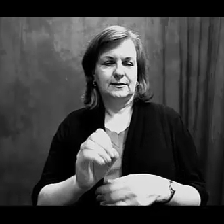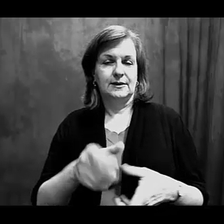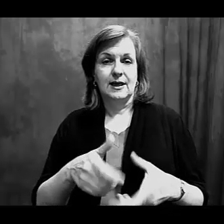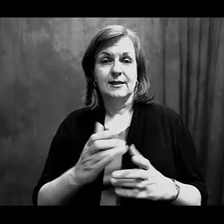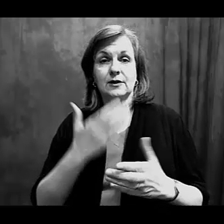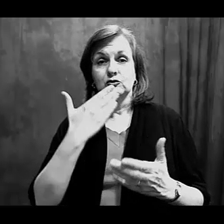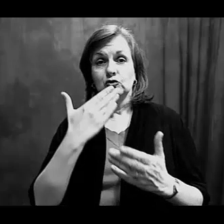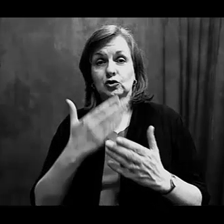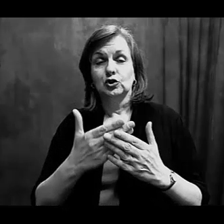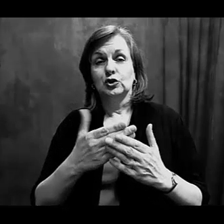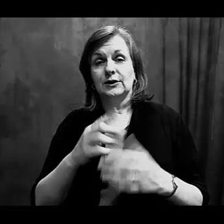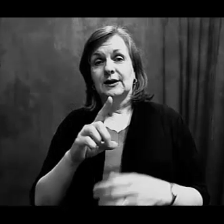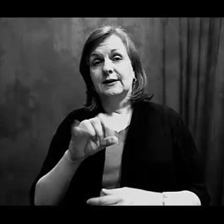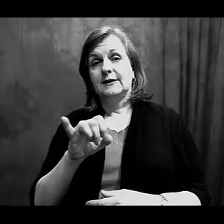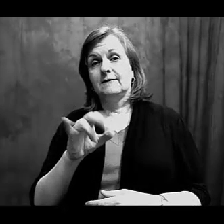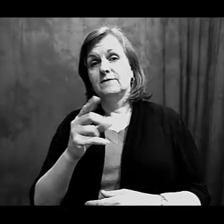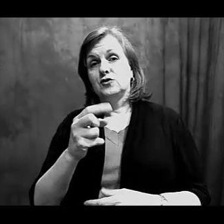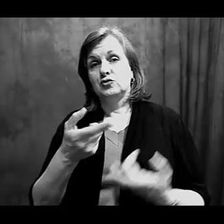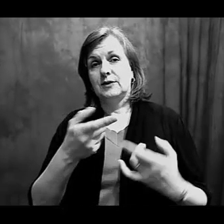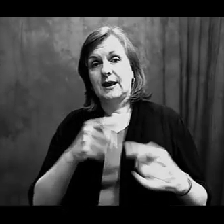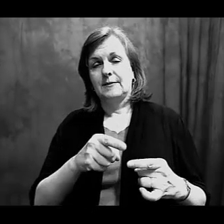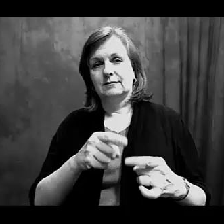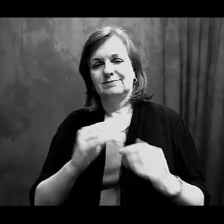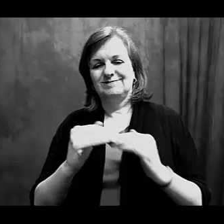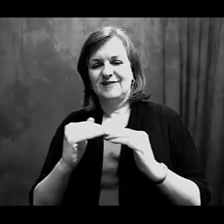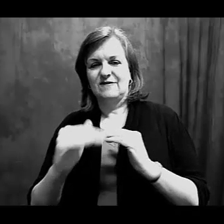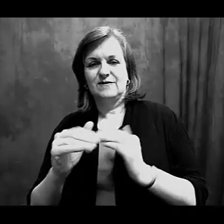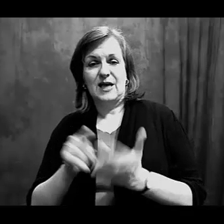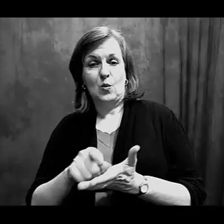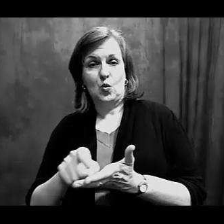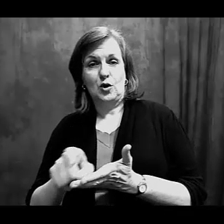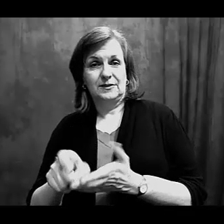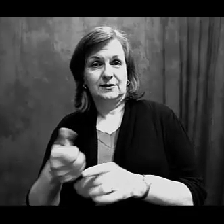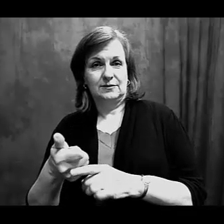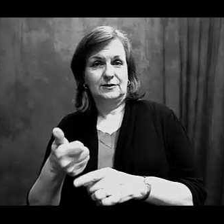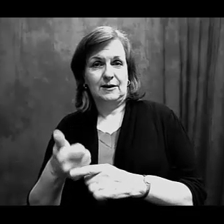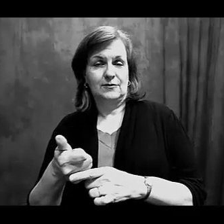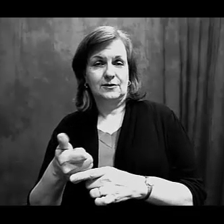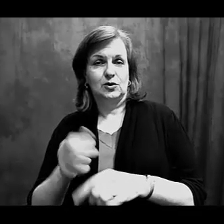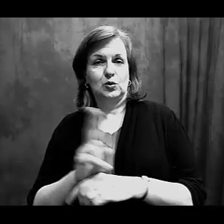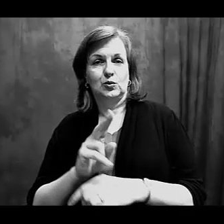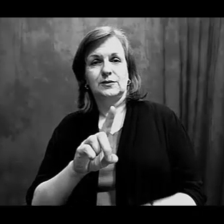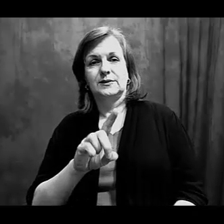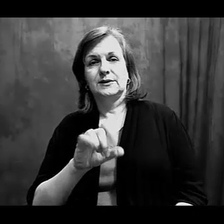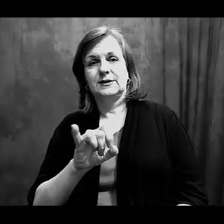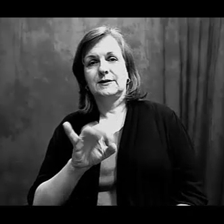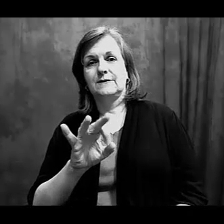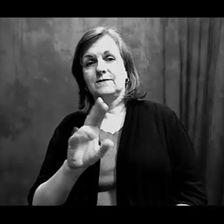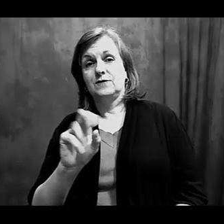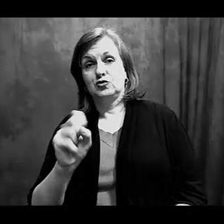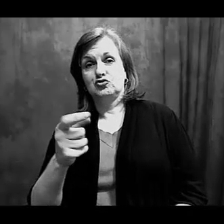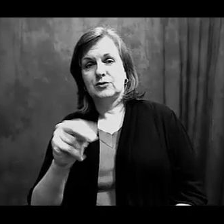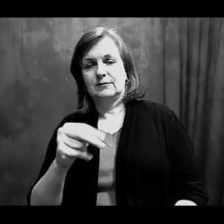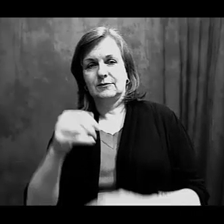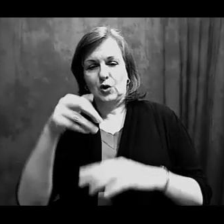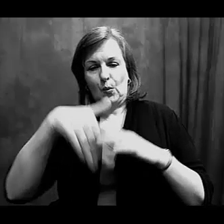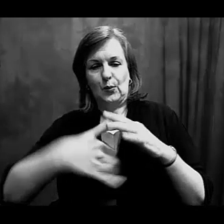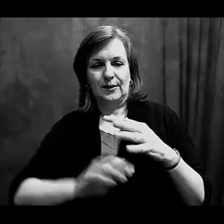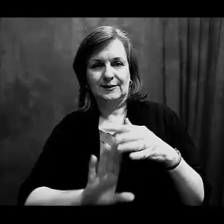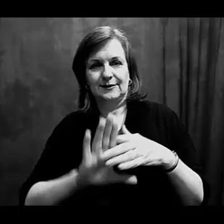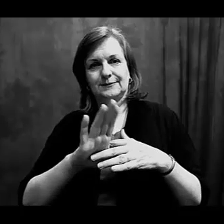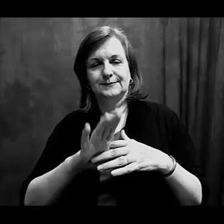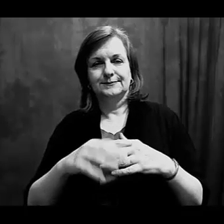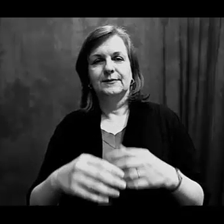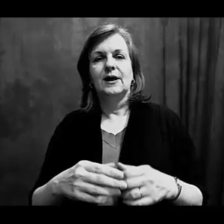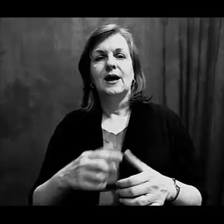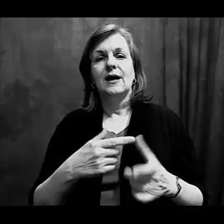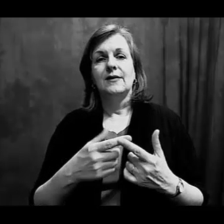allows good diffusion -- so flatworms by definition are flat so good diffusion